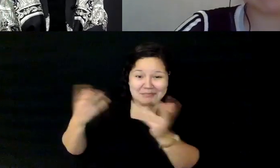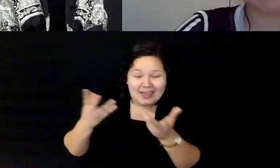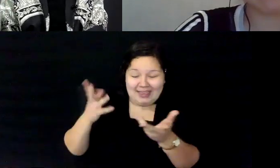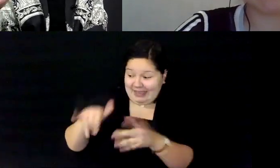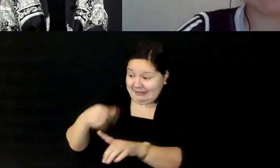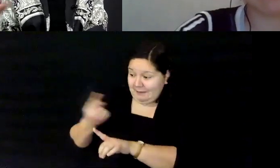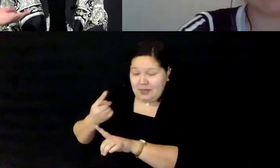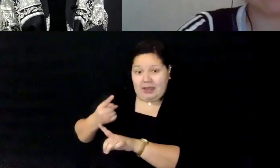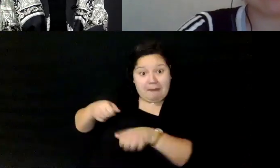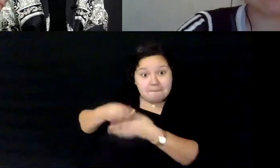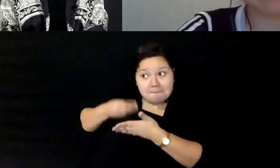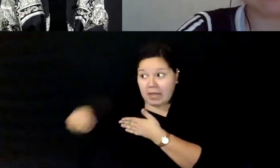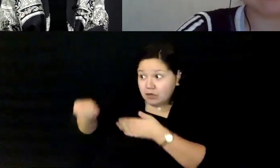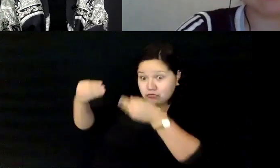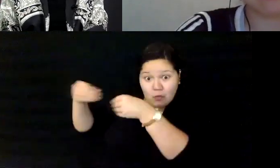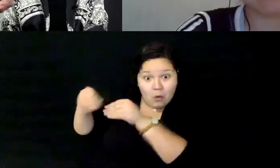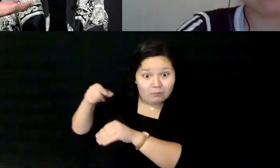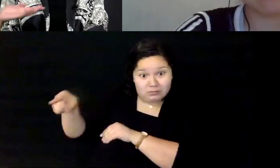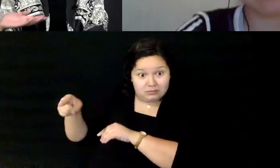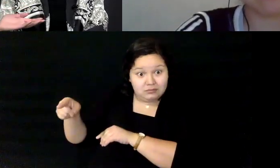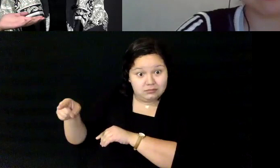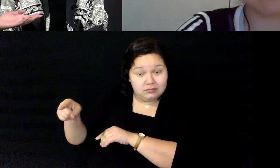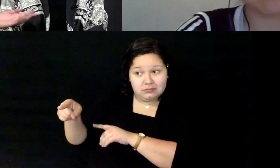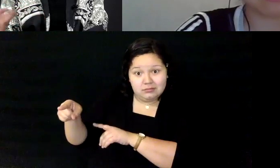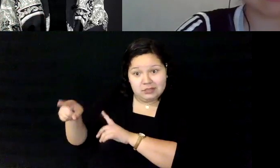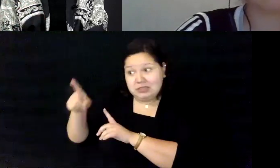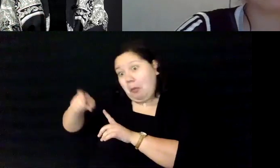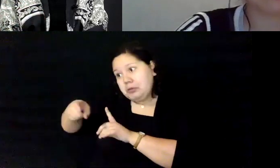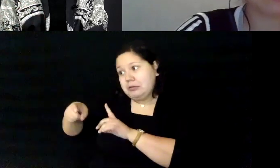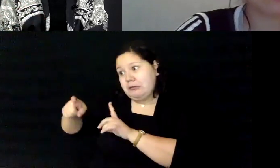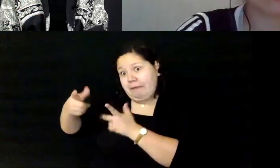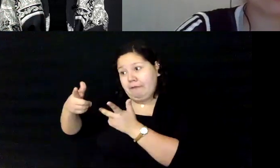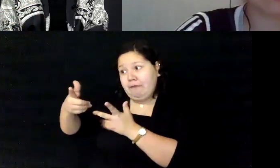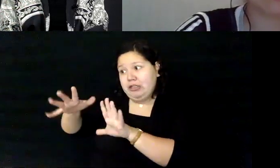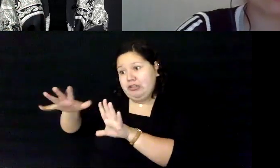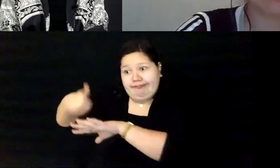can like buy at a store that is supposed to be from 300 years ago? Or is tradition, you know,